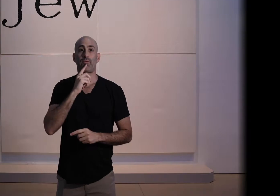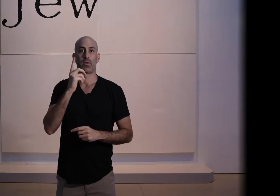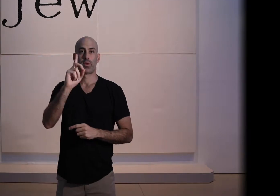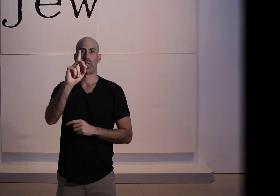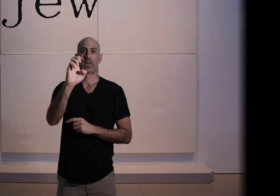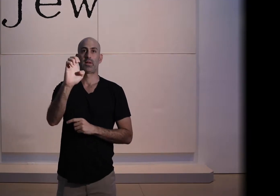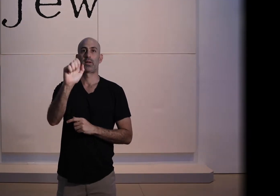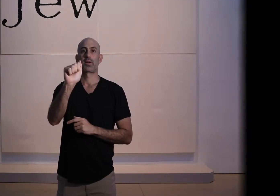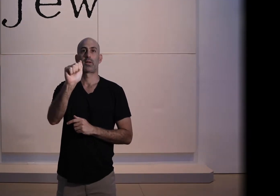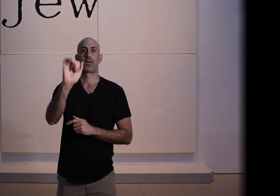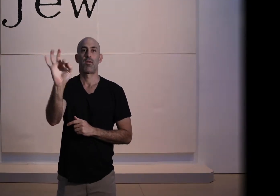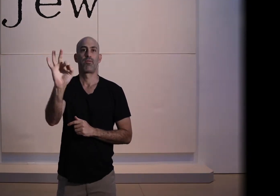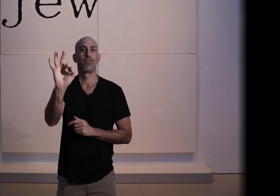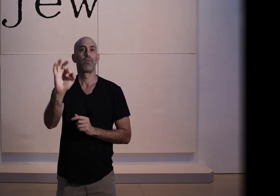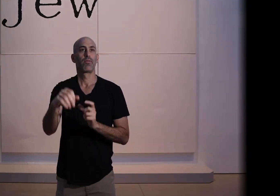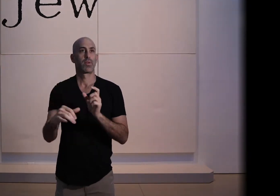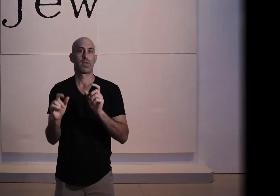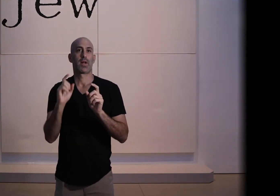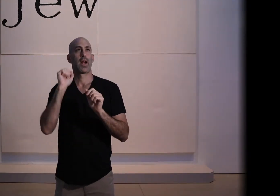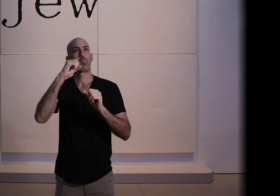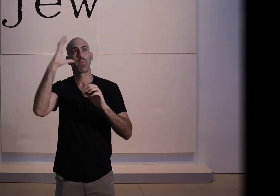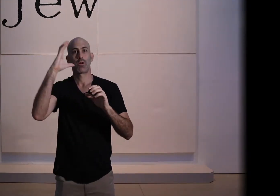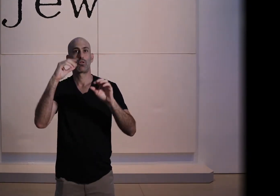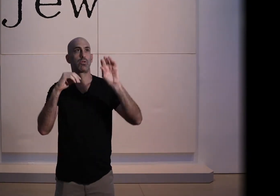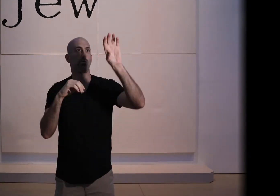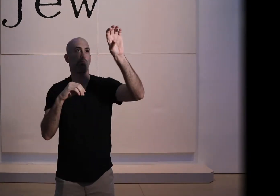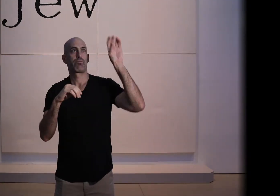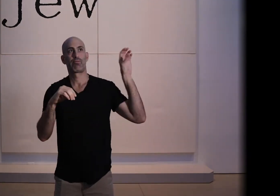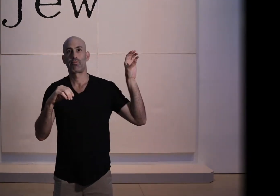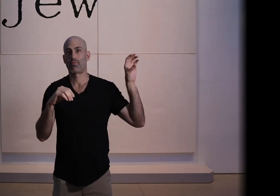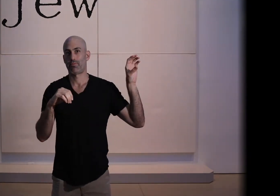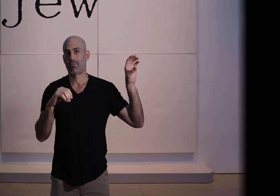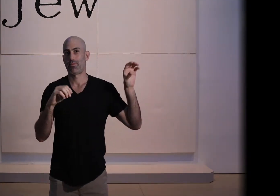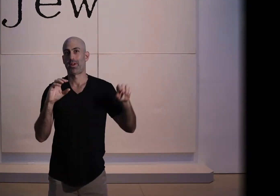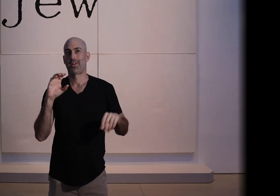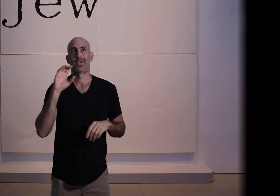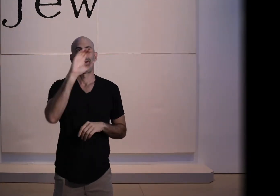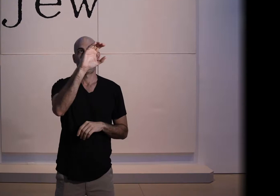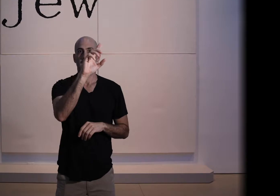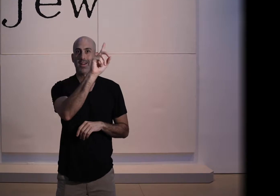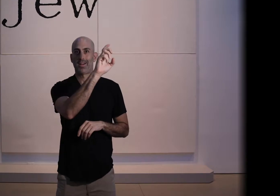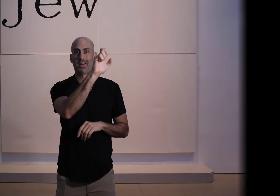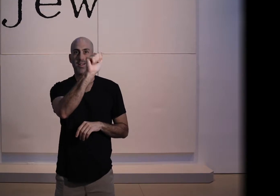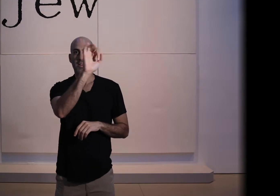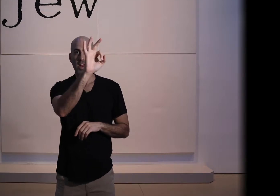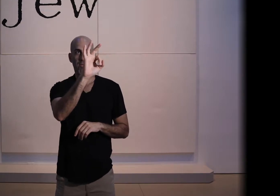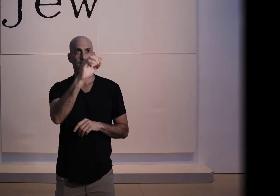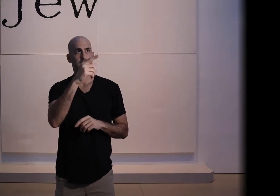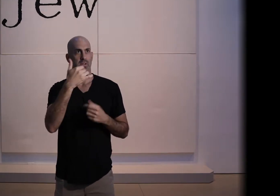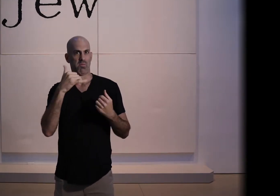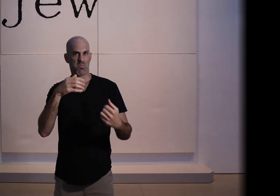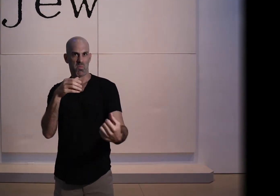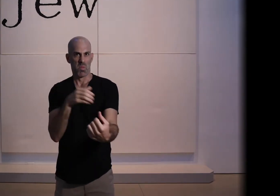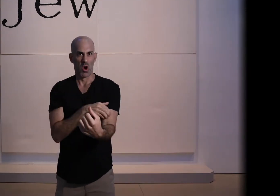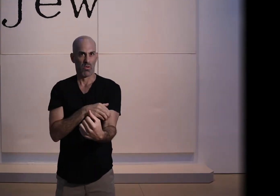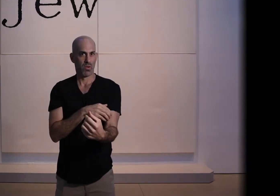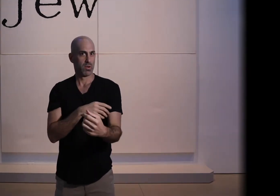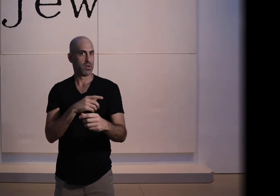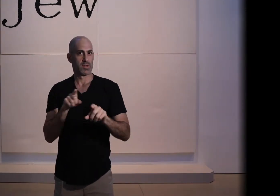I envisioned this same work with that word on it instead: “Deaf”. It’s a word that is also powerful,